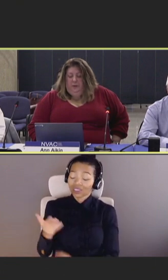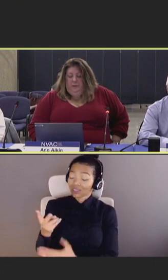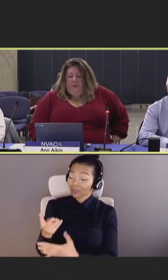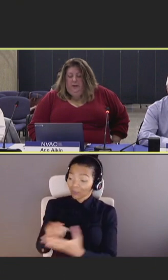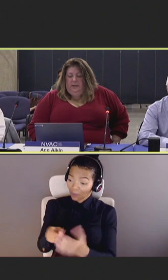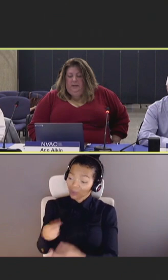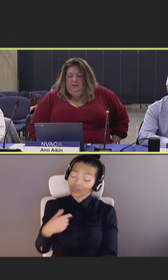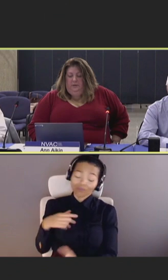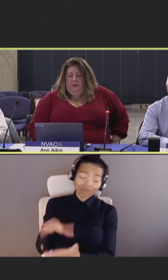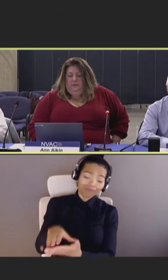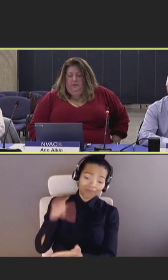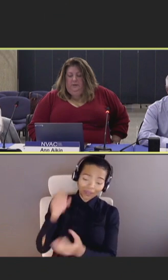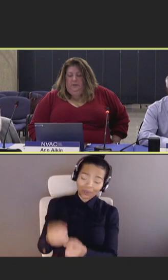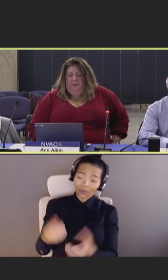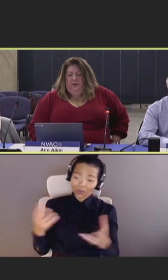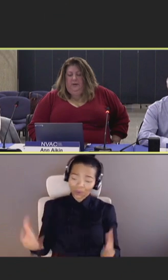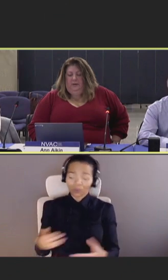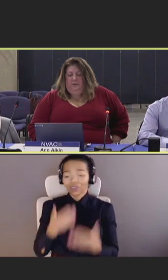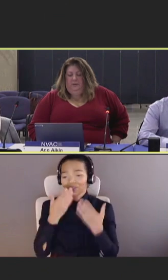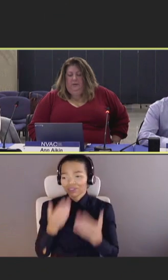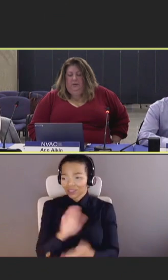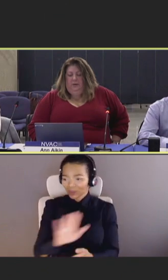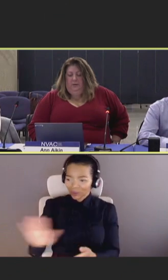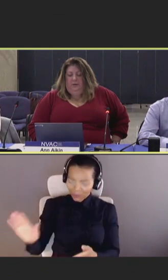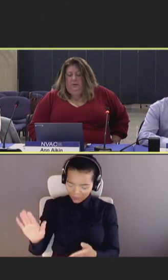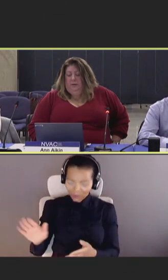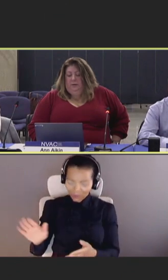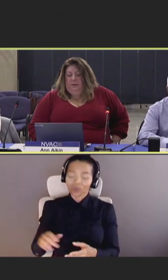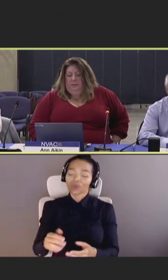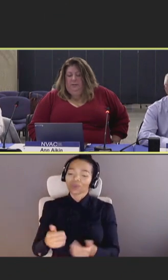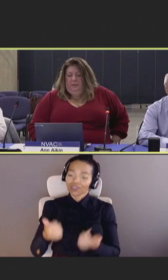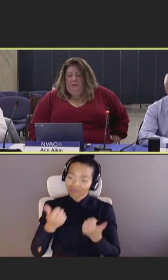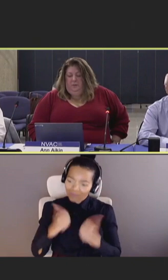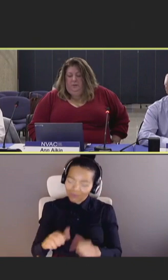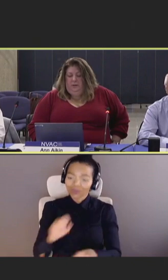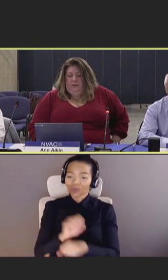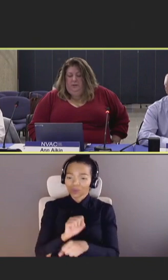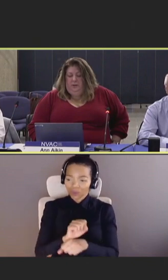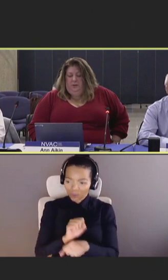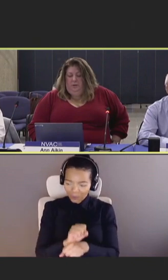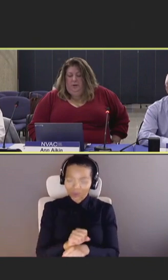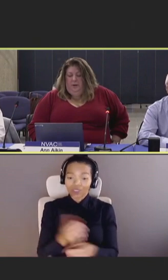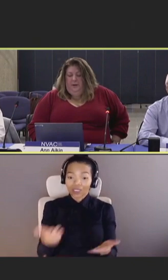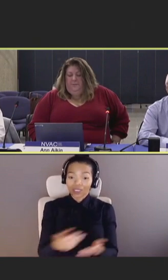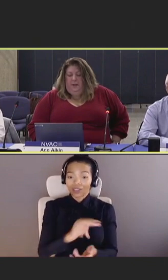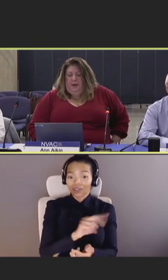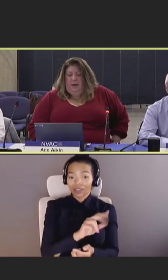and I thank you for your efforts on NVAC and your -- the other professional work that you do.